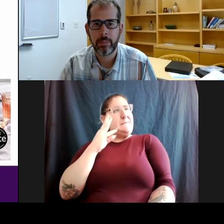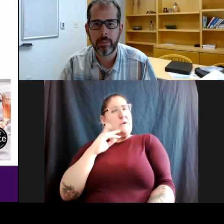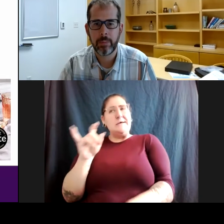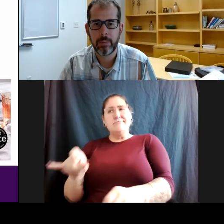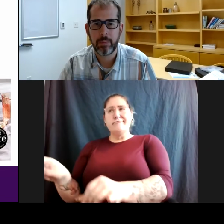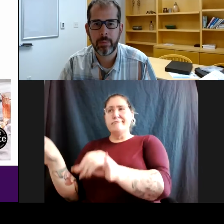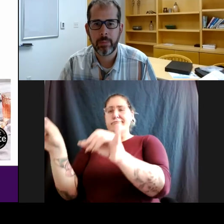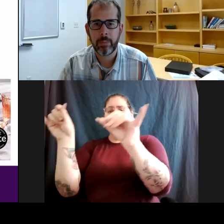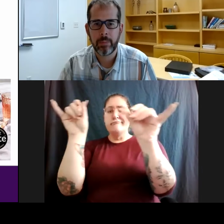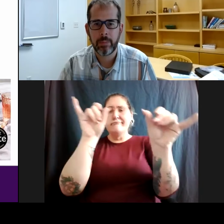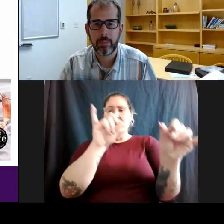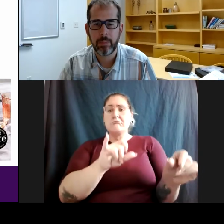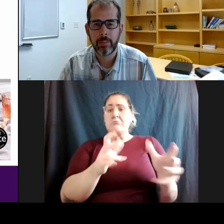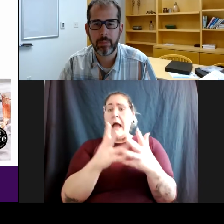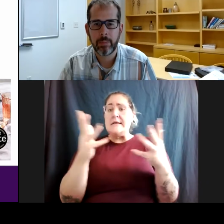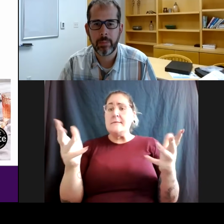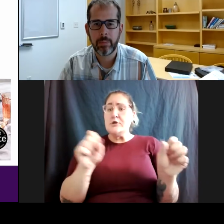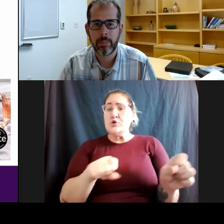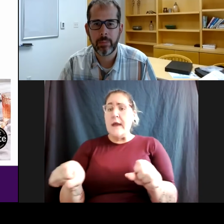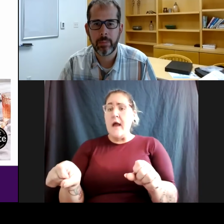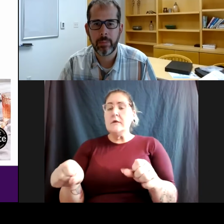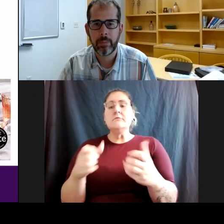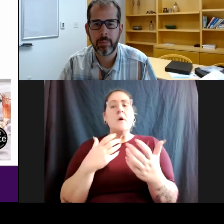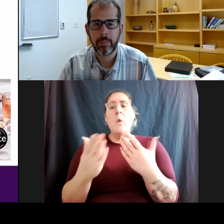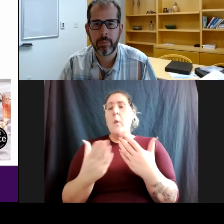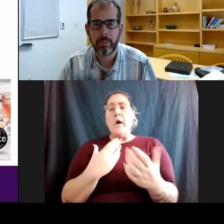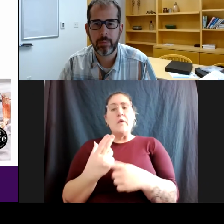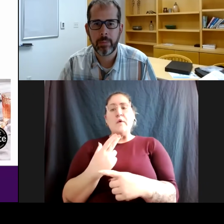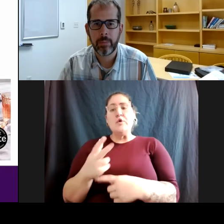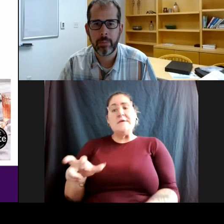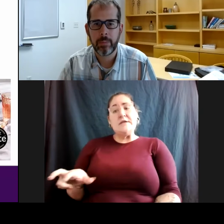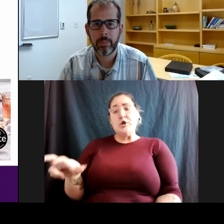you can, for whether you are using your mouse, or whether you are using your keyboard